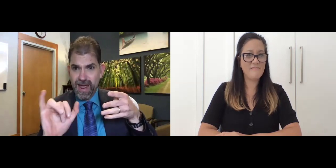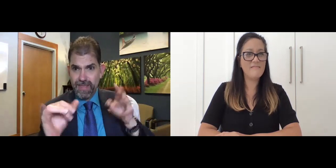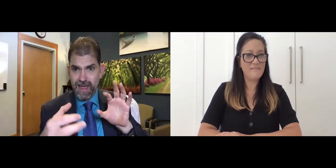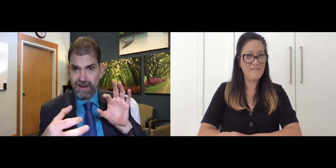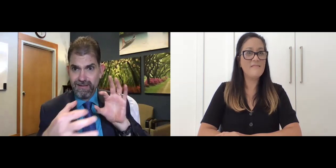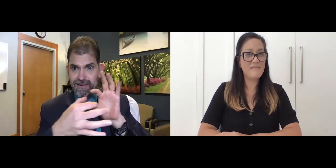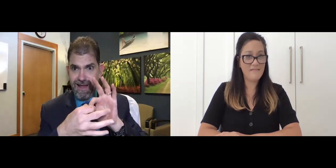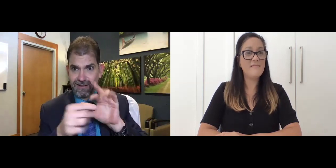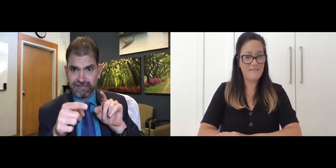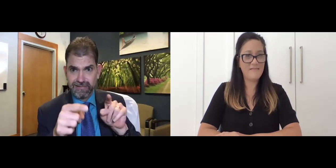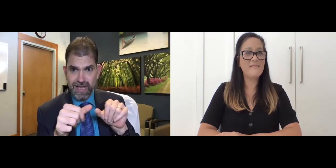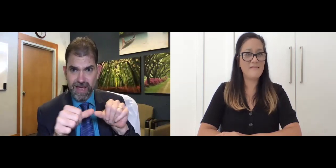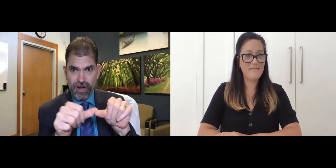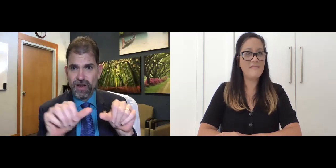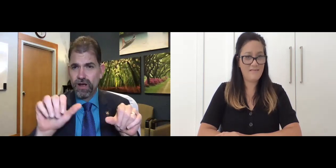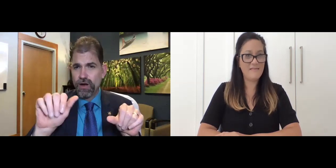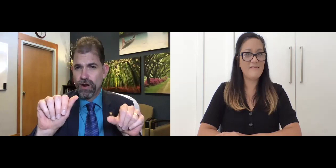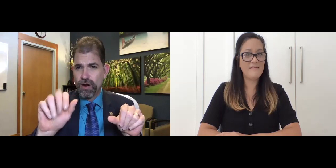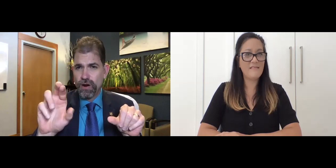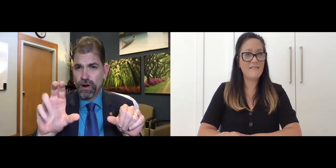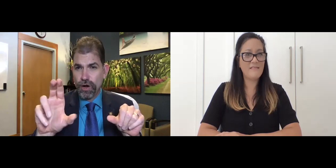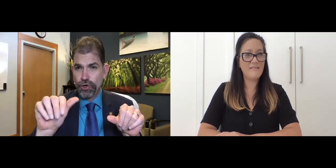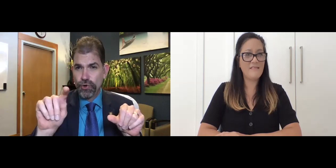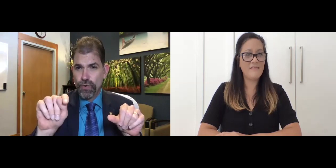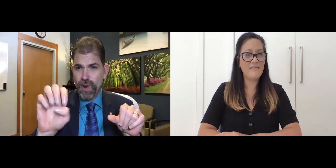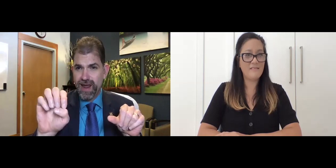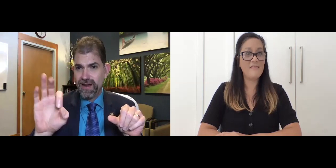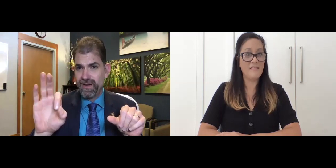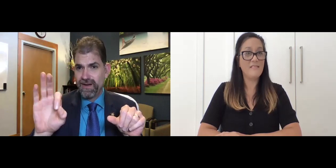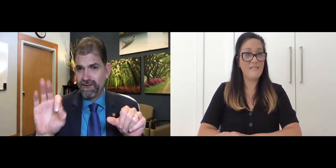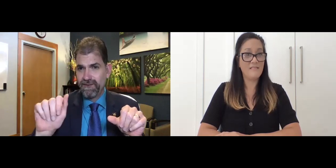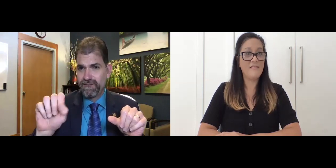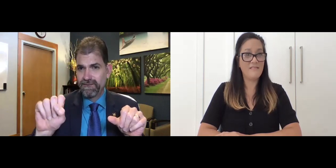that are separated by a band, the arcuate fasciculus. The band is connected